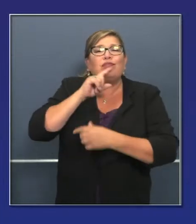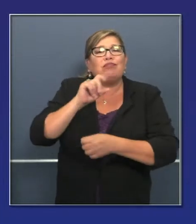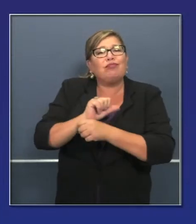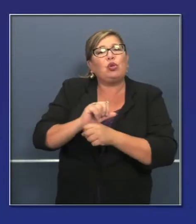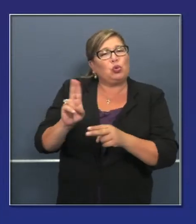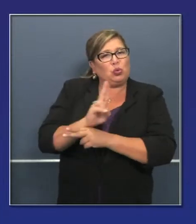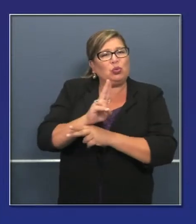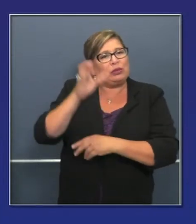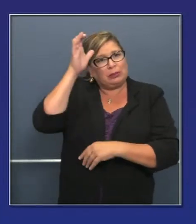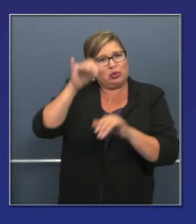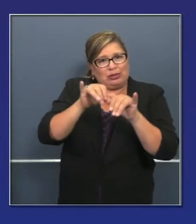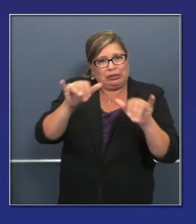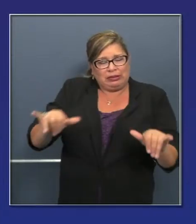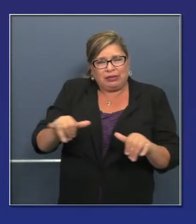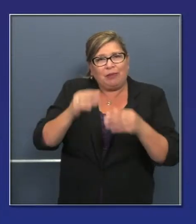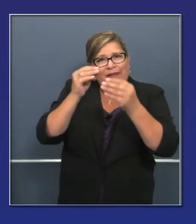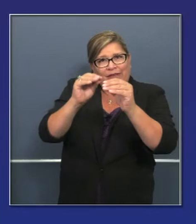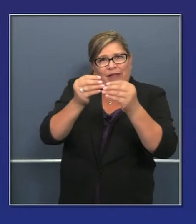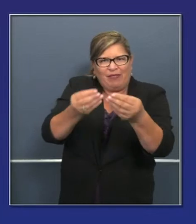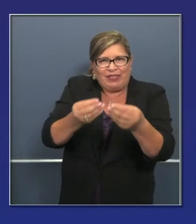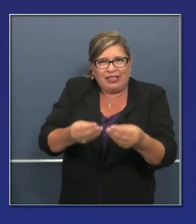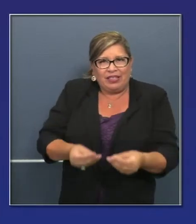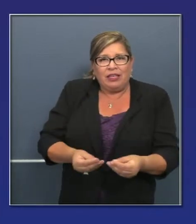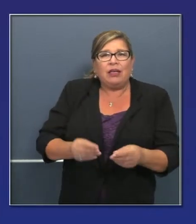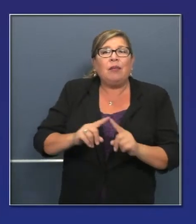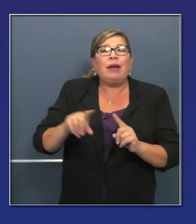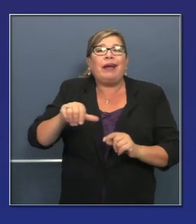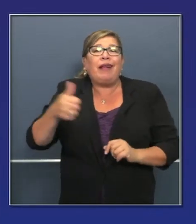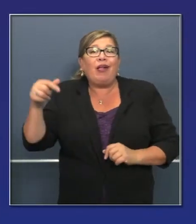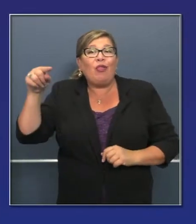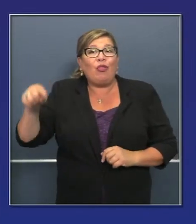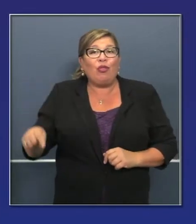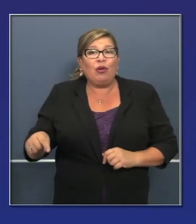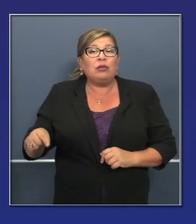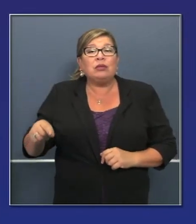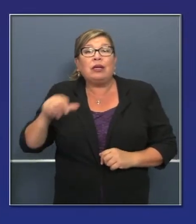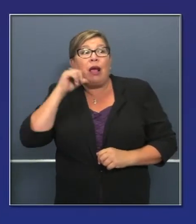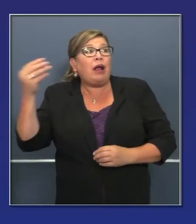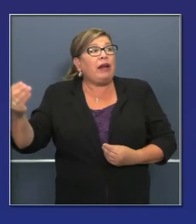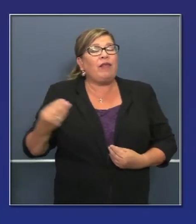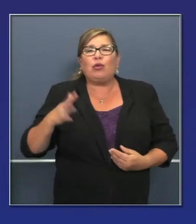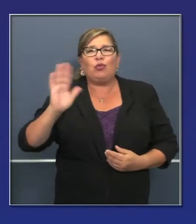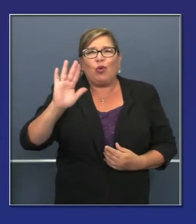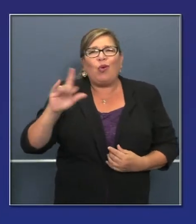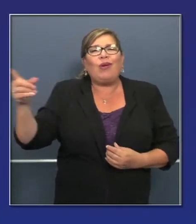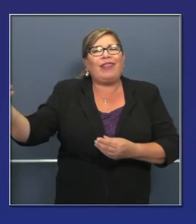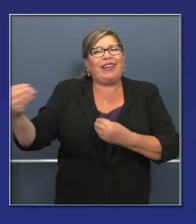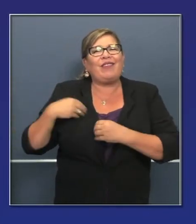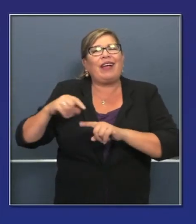to get everybody on one statewide platform so that should mislead anybody that we are still